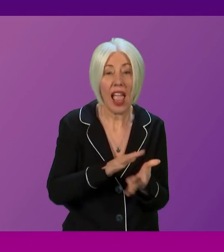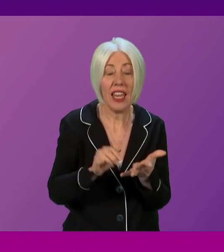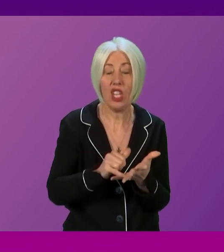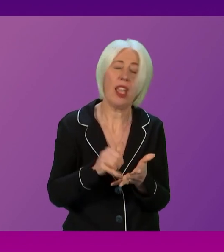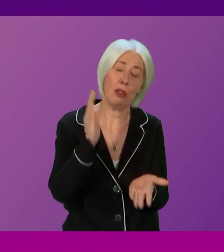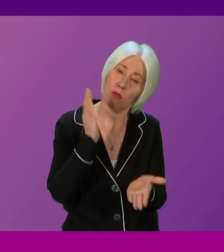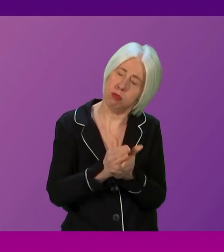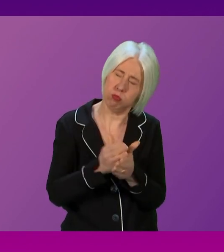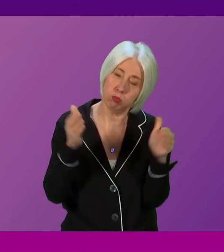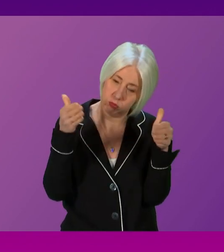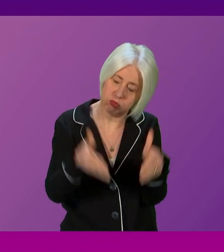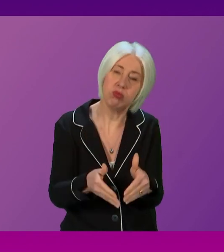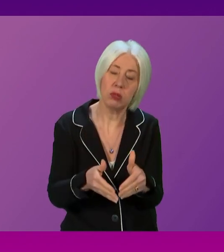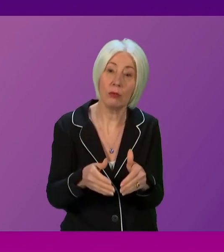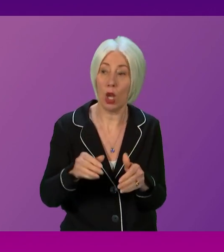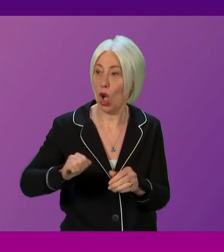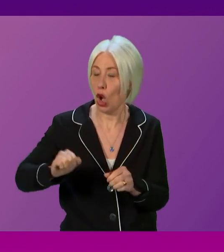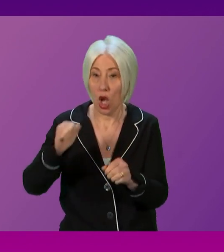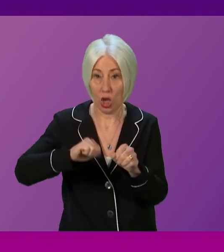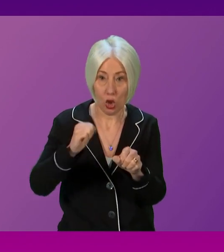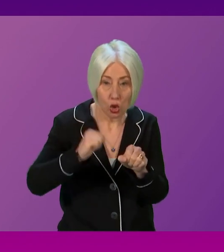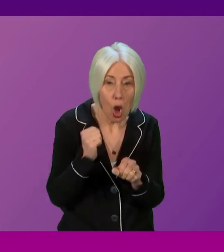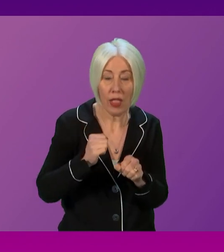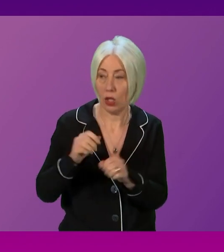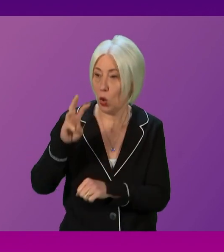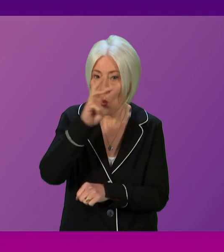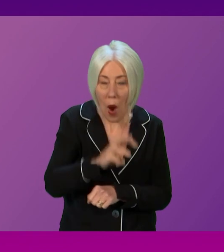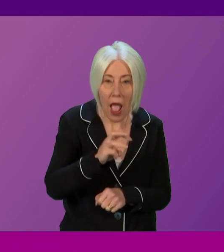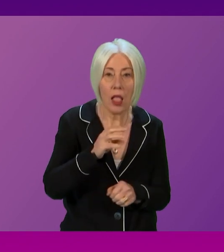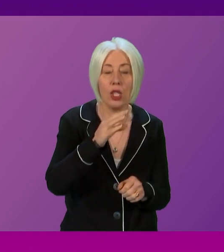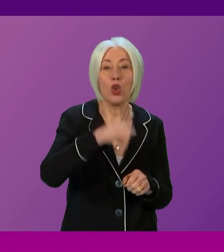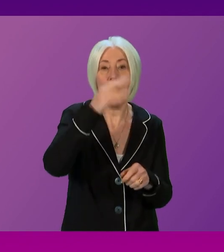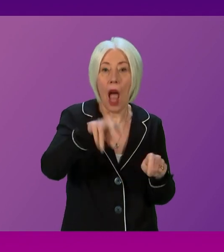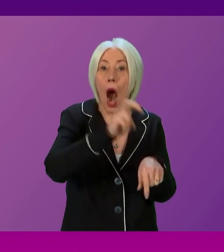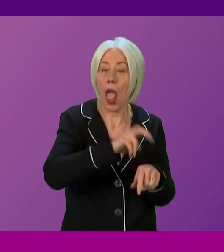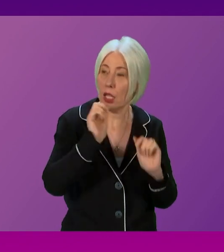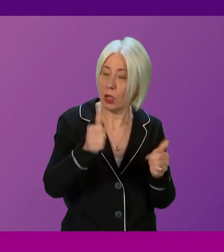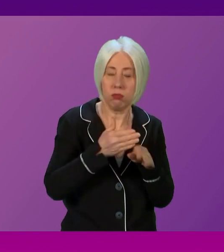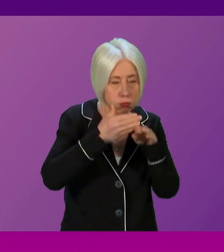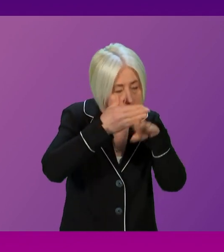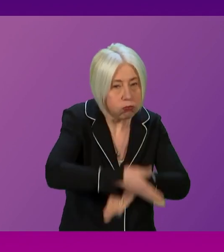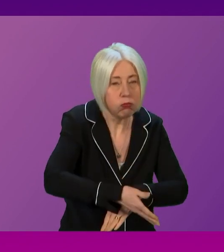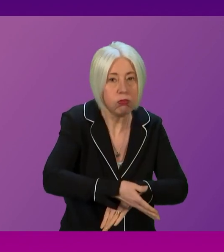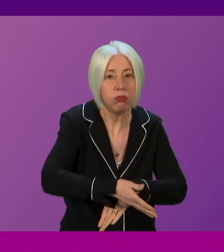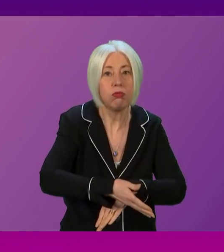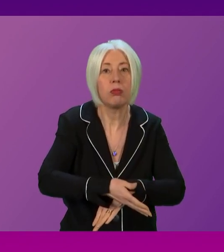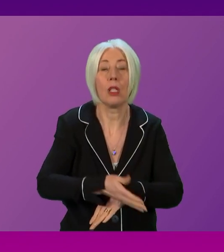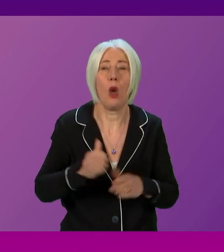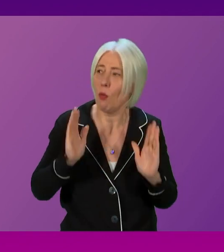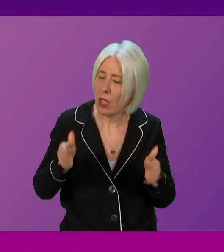Wales and Northern Ireland; we are dealing with that pressure; and in many respects— Briefly, First Minister. those who work so hard across our NHS in Scotland are doing